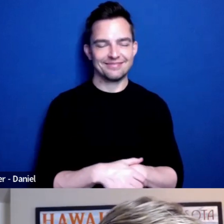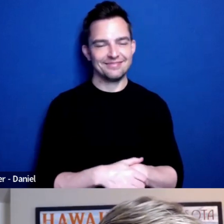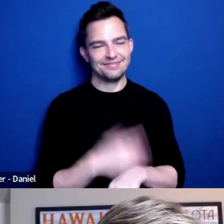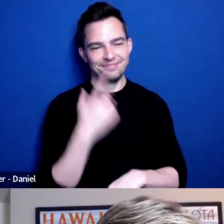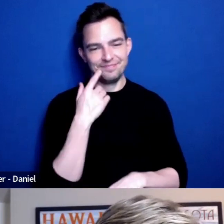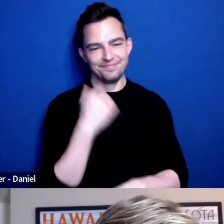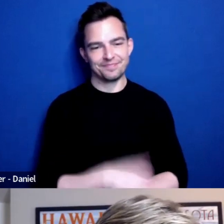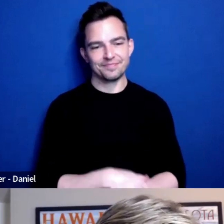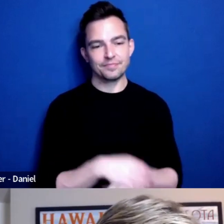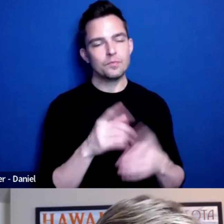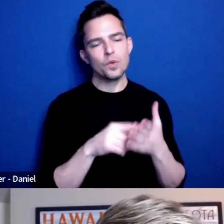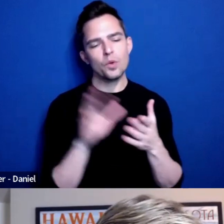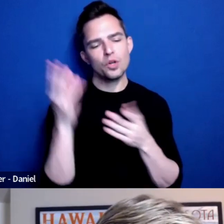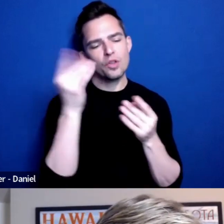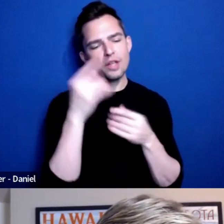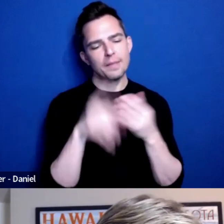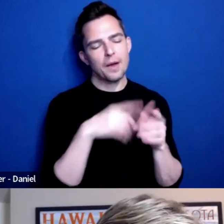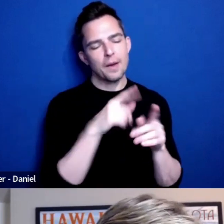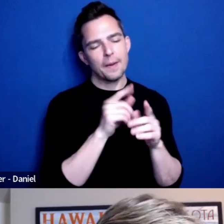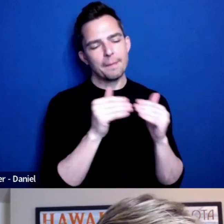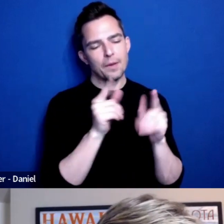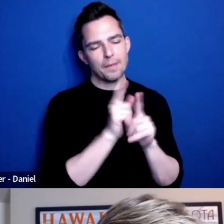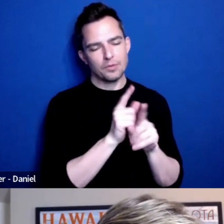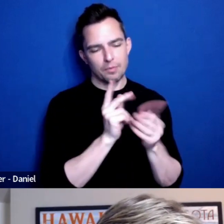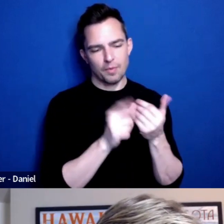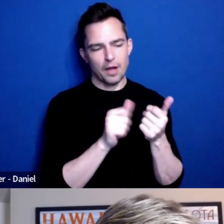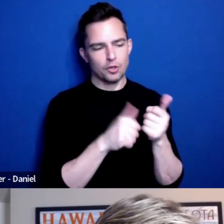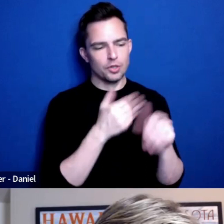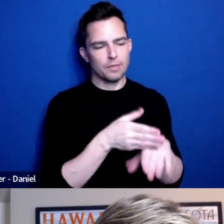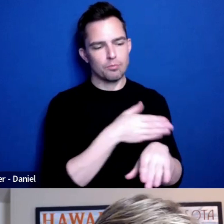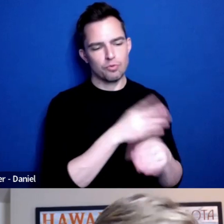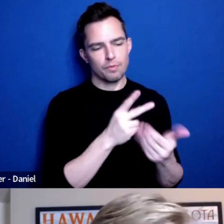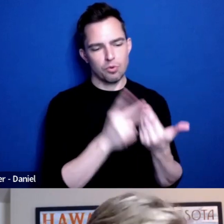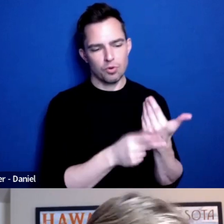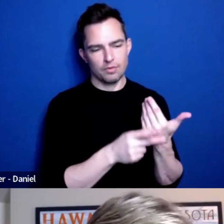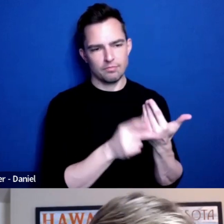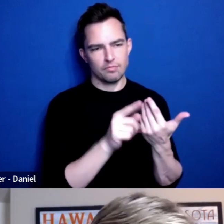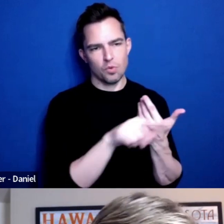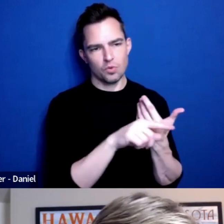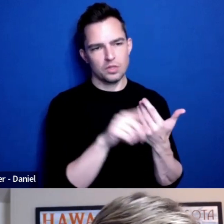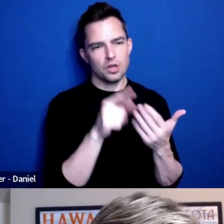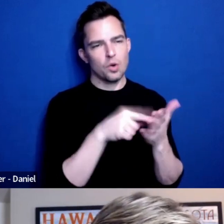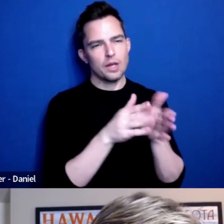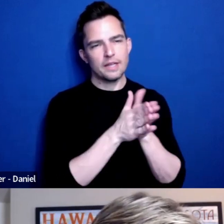on how peer mentoring programs can be improved? What innovation innovative strategies can be